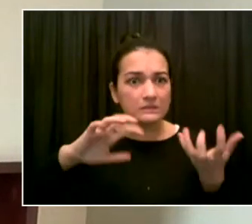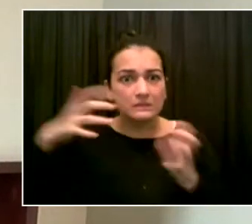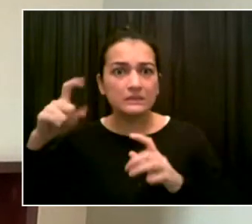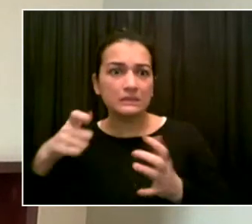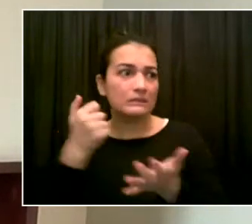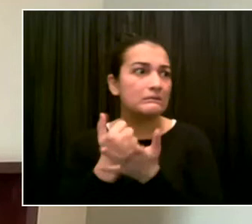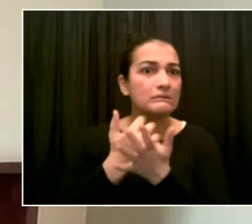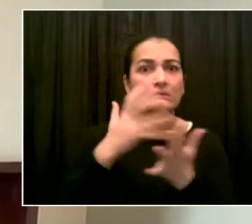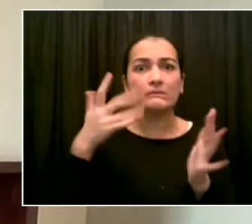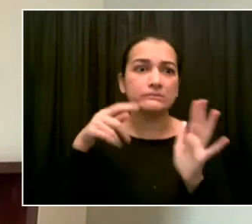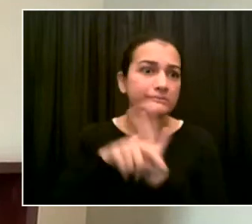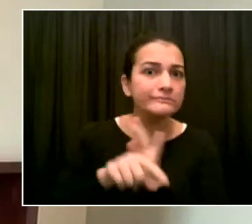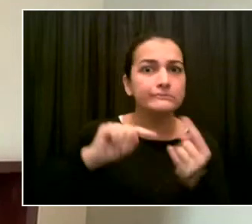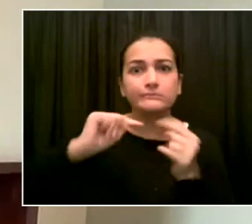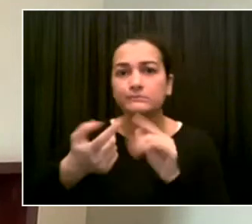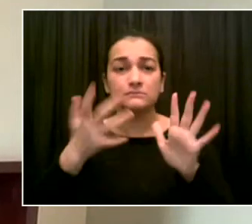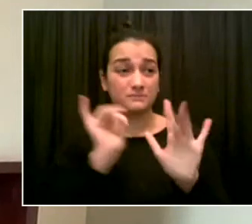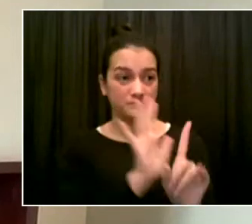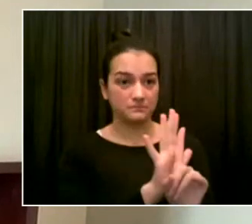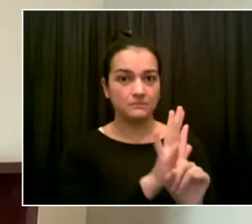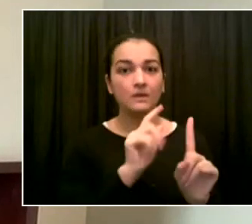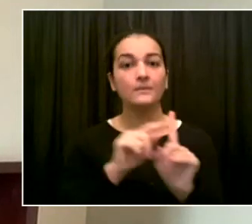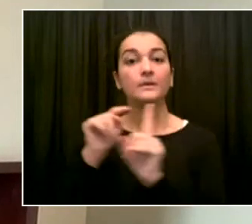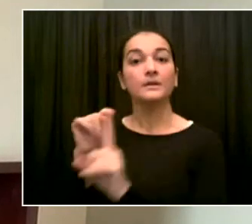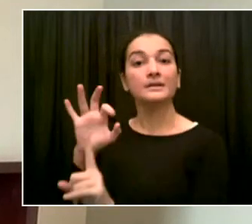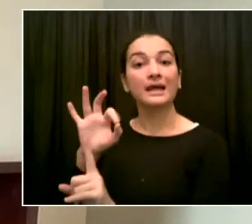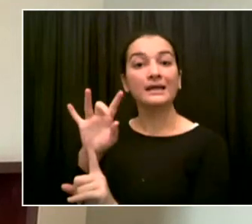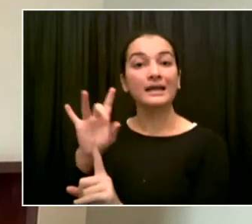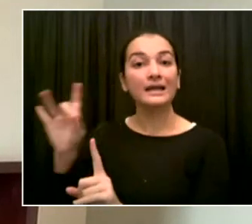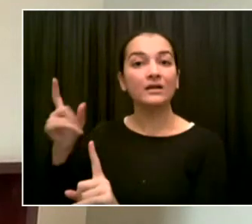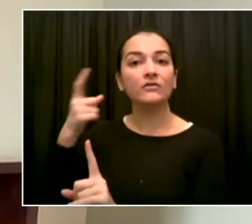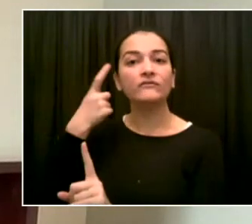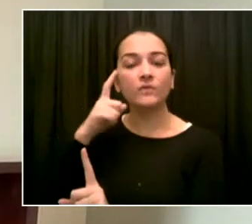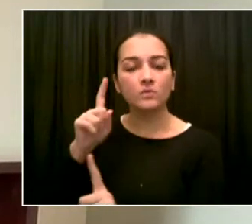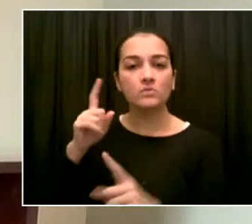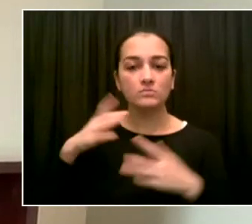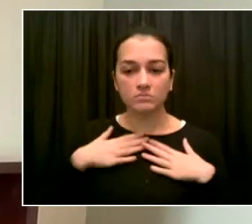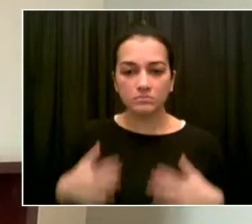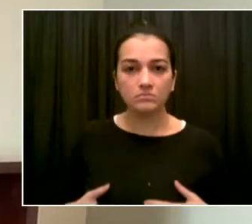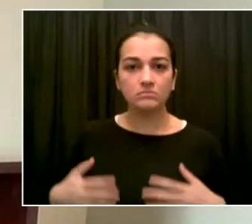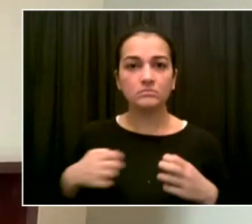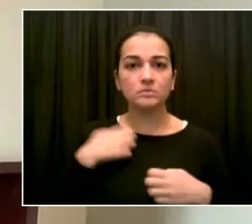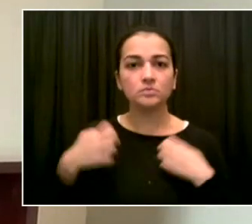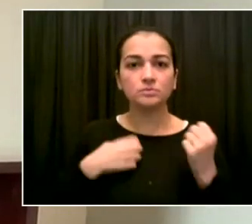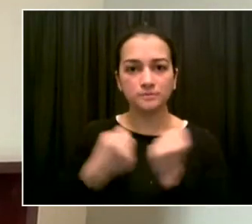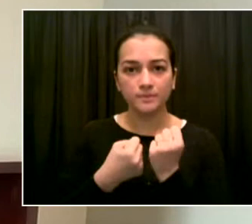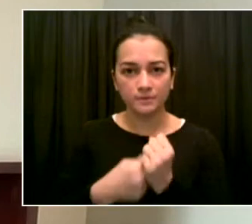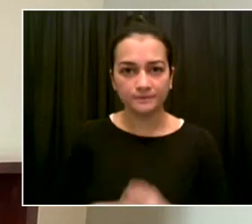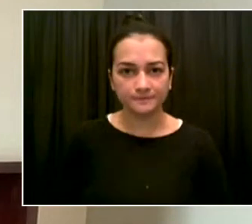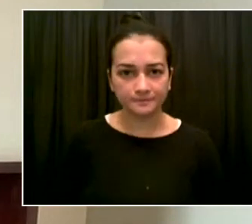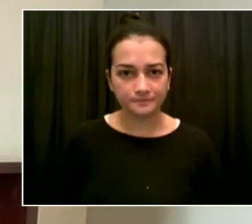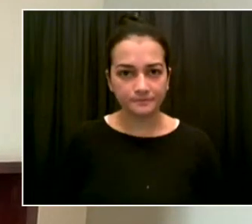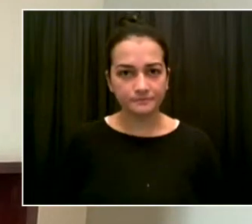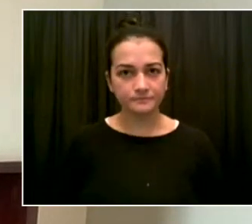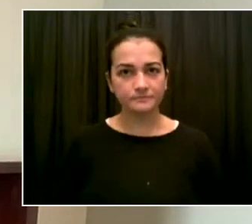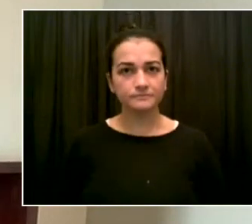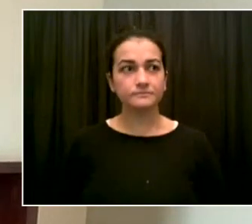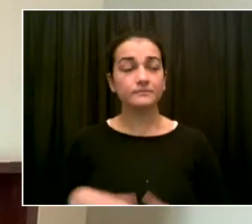CRIMINAL JUSTICE SYSTEM OR THEY MIGHT CBEOME HOMELESS OR MAYBE WAIT FOR HOURS N IHET EMERGENCY ROOM AND THERE ARE PEOPLE WHO LOSE